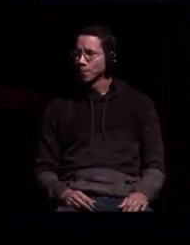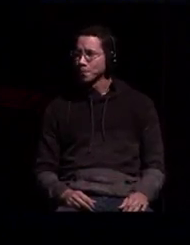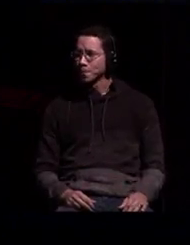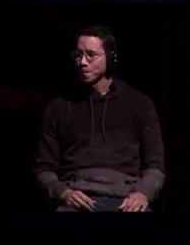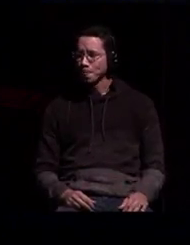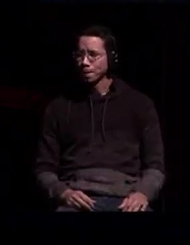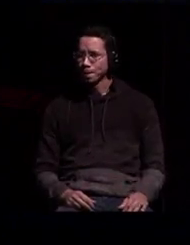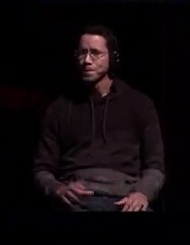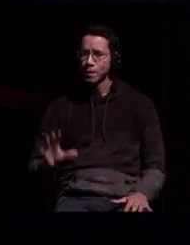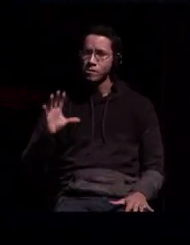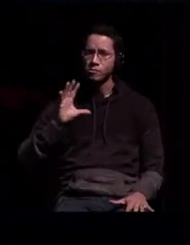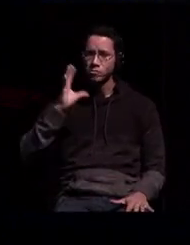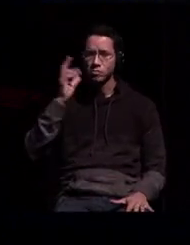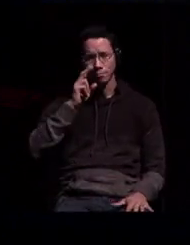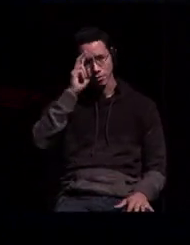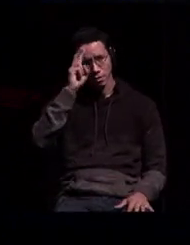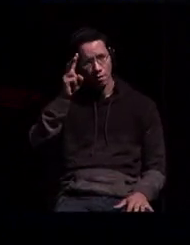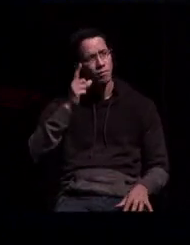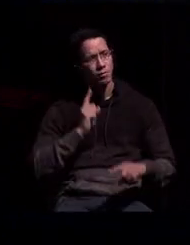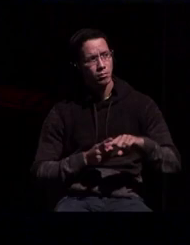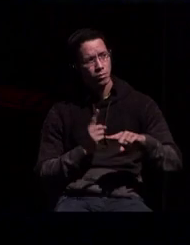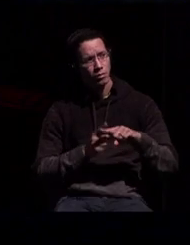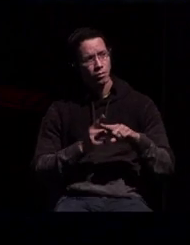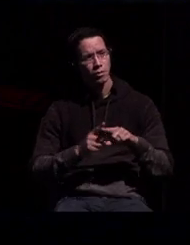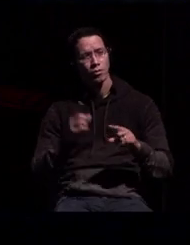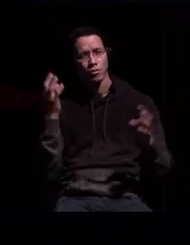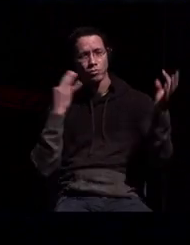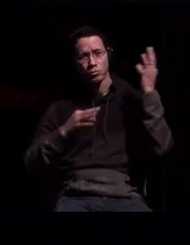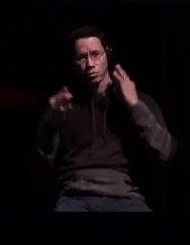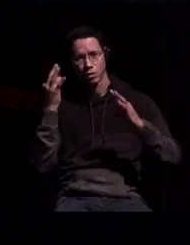because deep down tourism wants to create jobs.